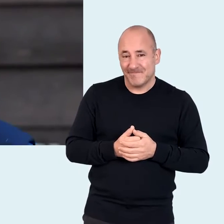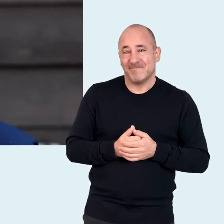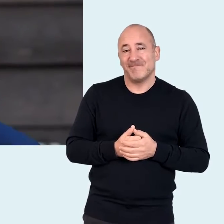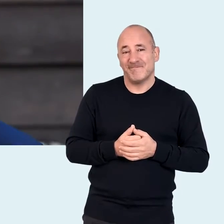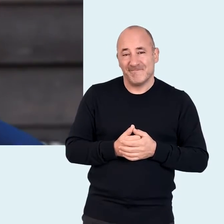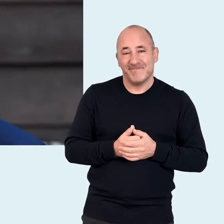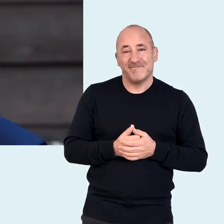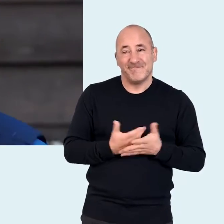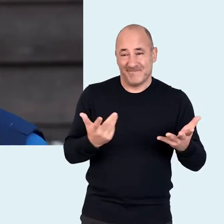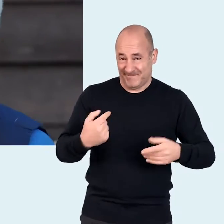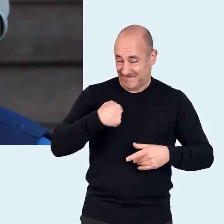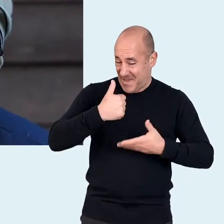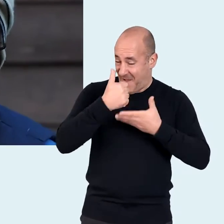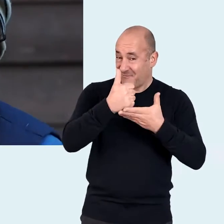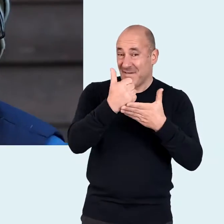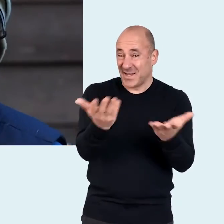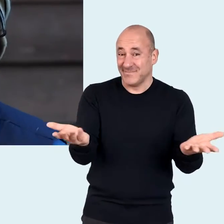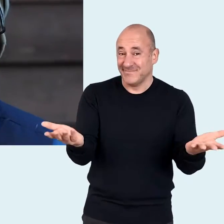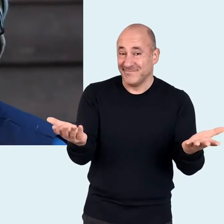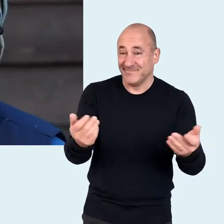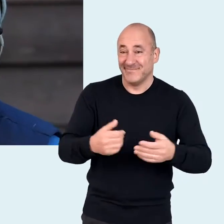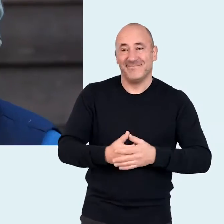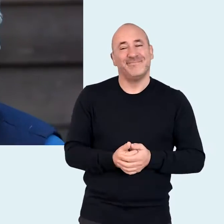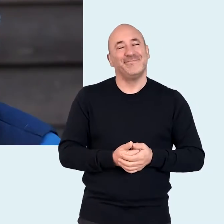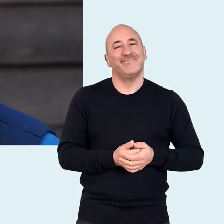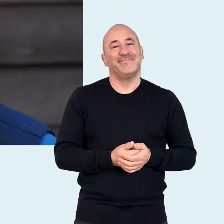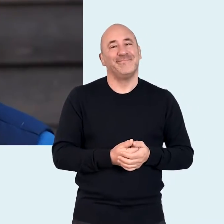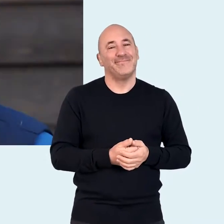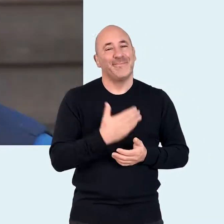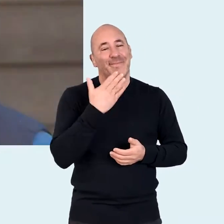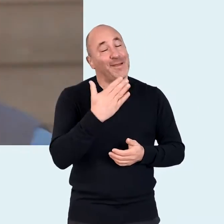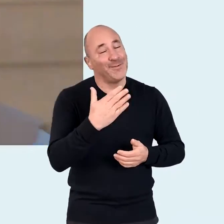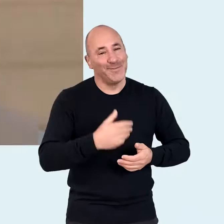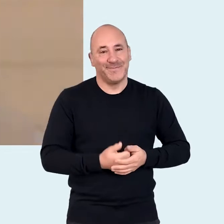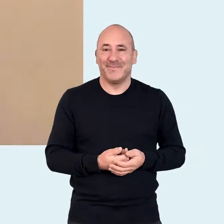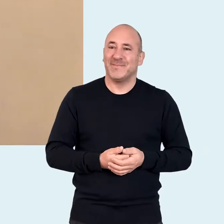actually are. That's my advice to you people out there. Thank you.